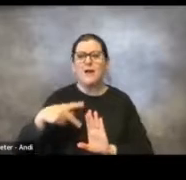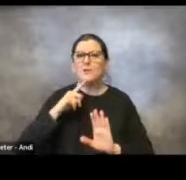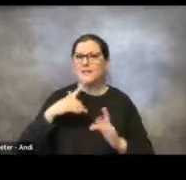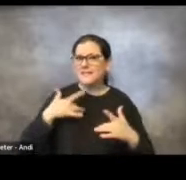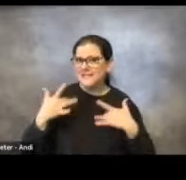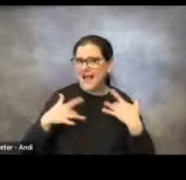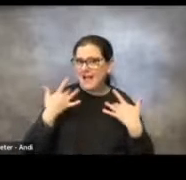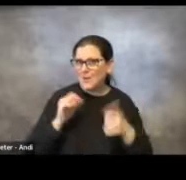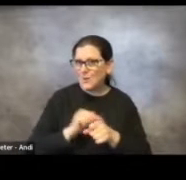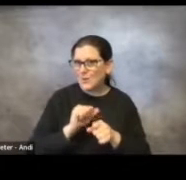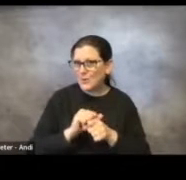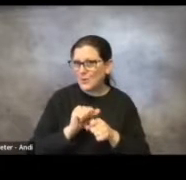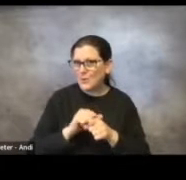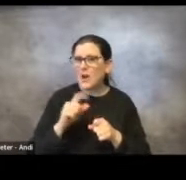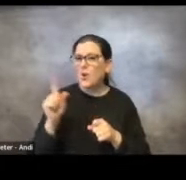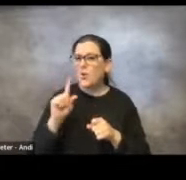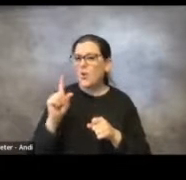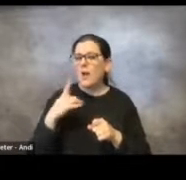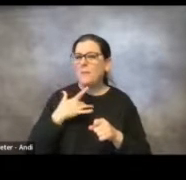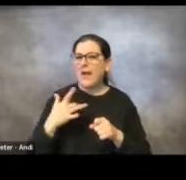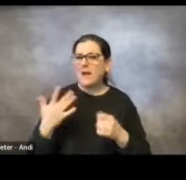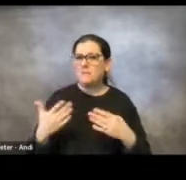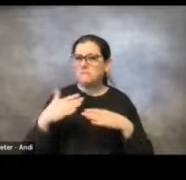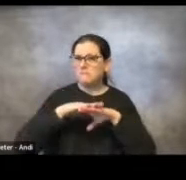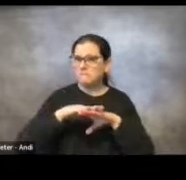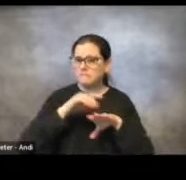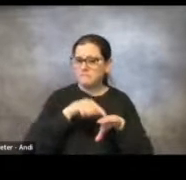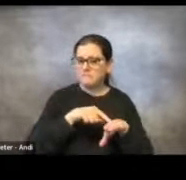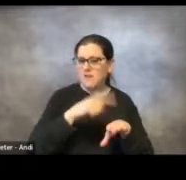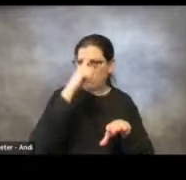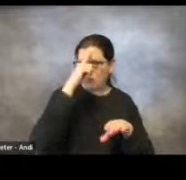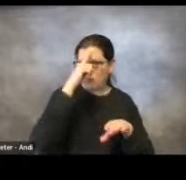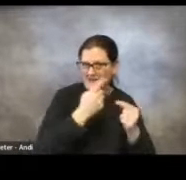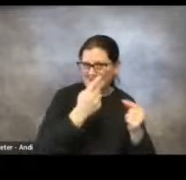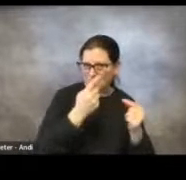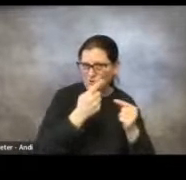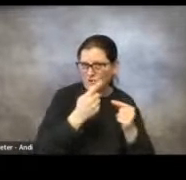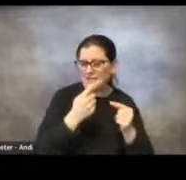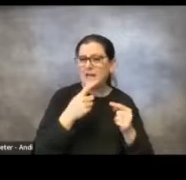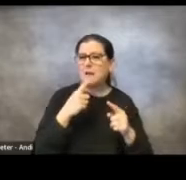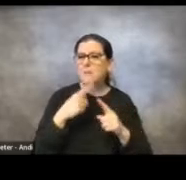on the overlap between brain injury, intimate partner violence and the criminal legal